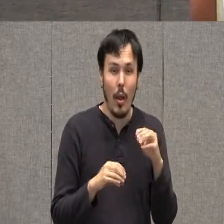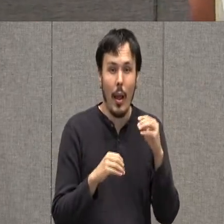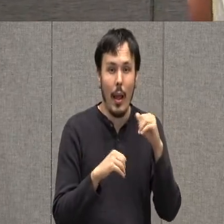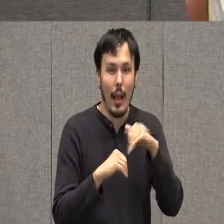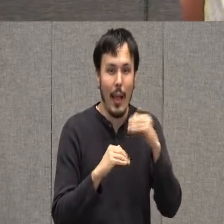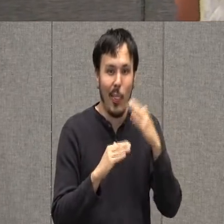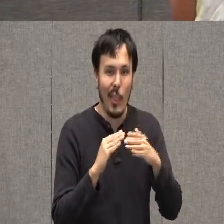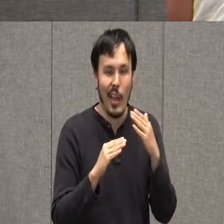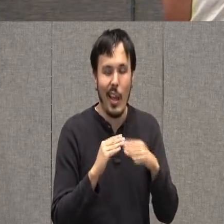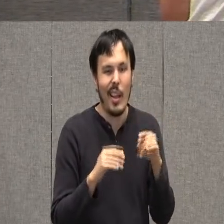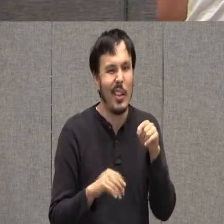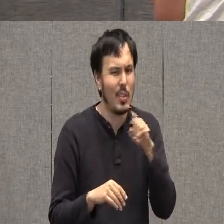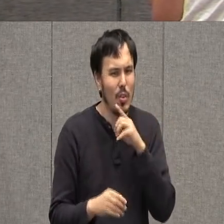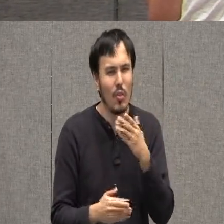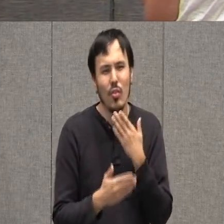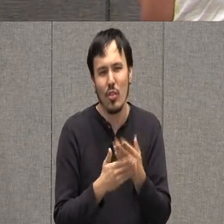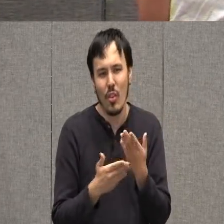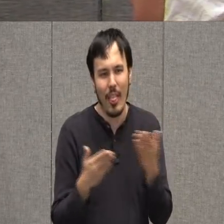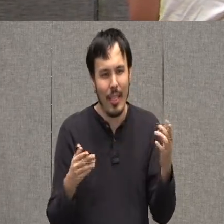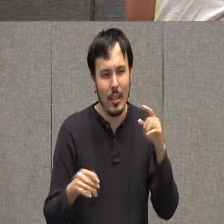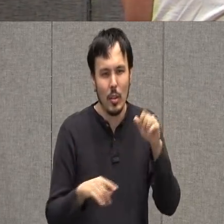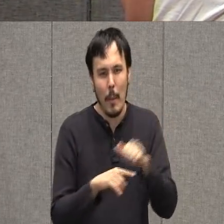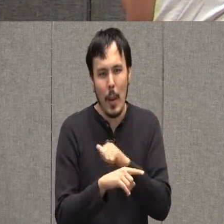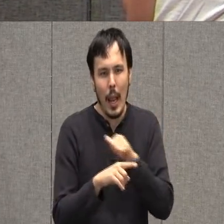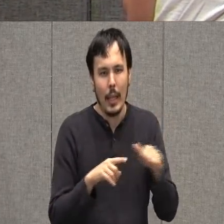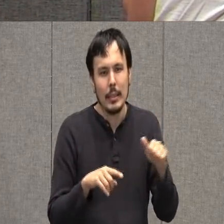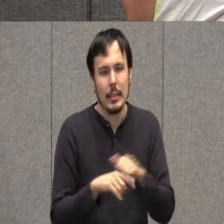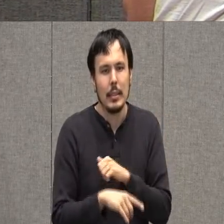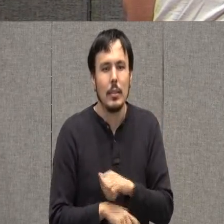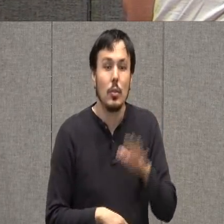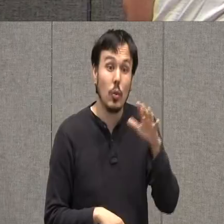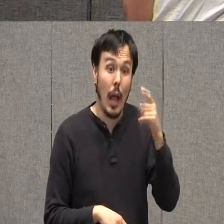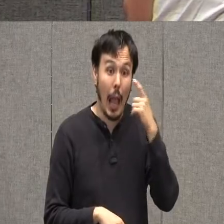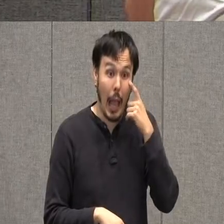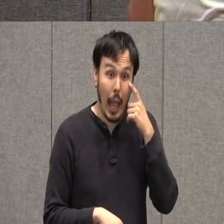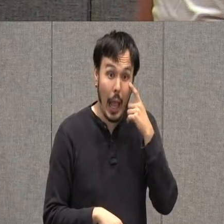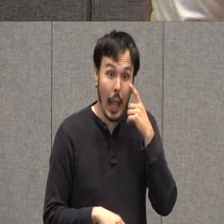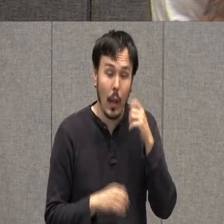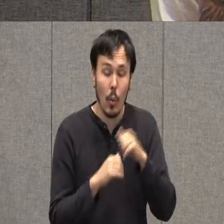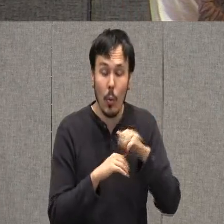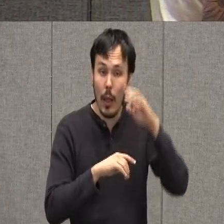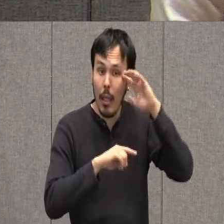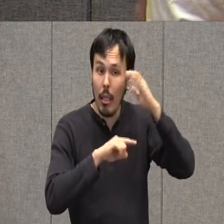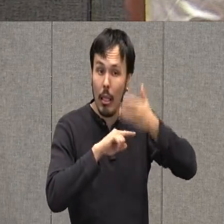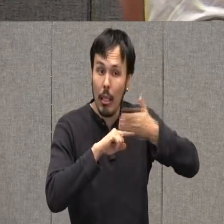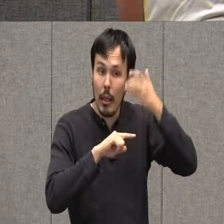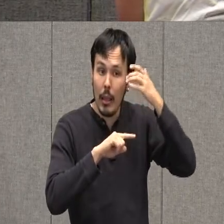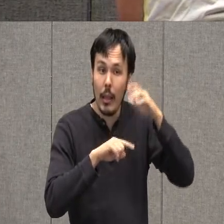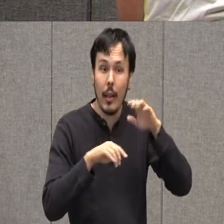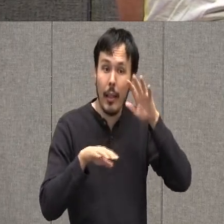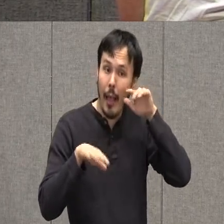These are all good things to practice. You have your eye and your eyelid. You have eyelashes.